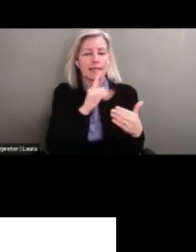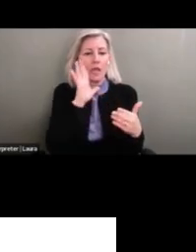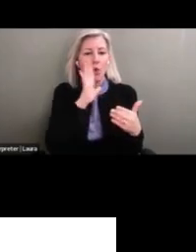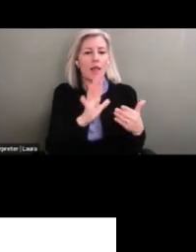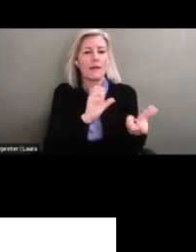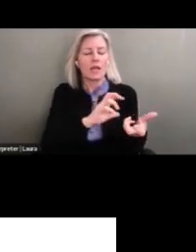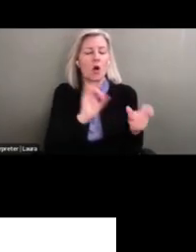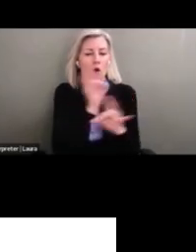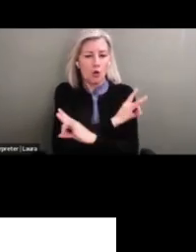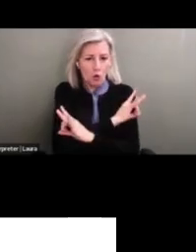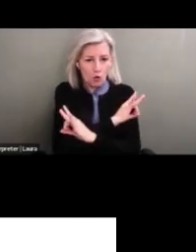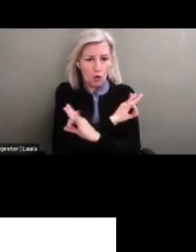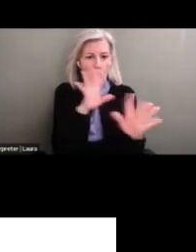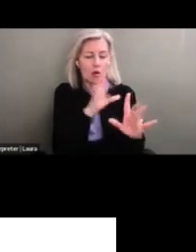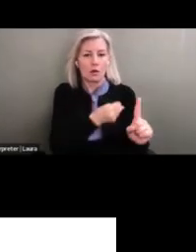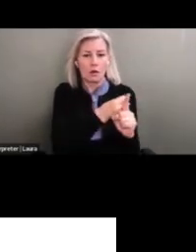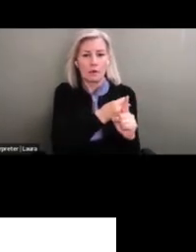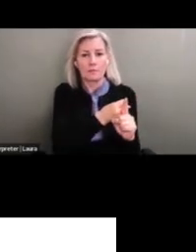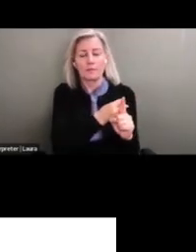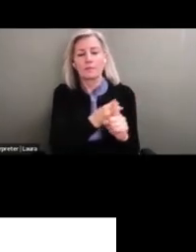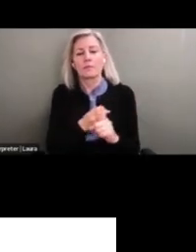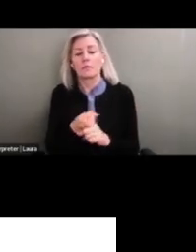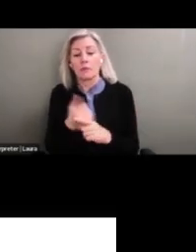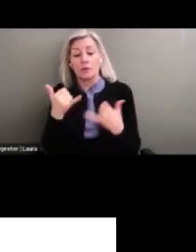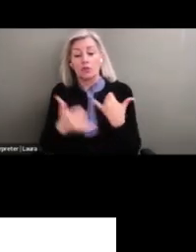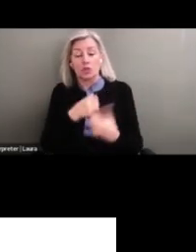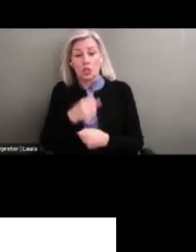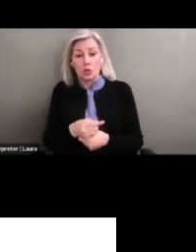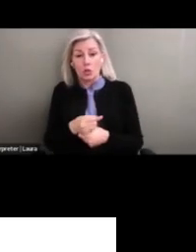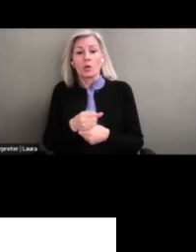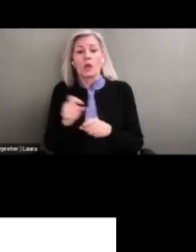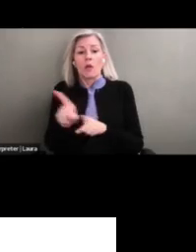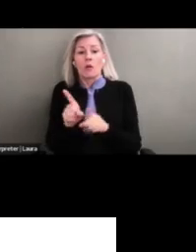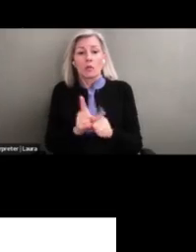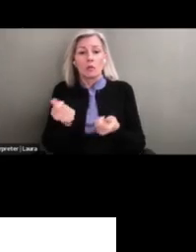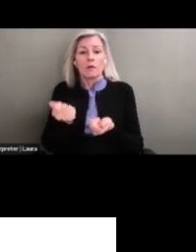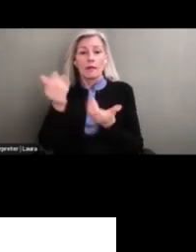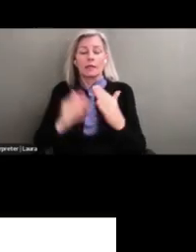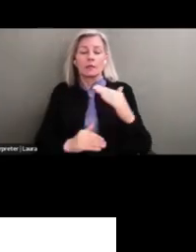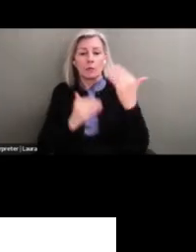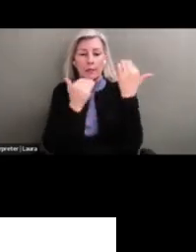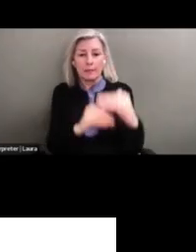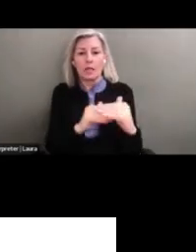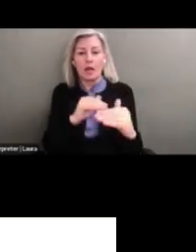and the medical system in the states. The picture on the left of the tiny baby in the NICU with